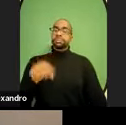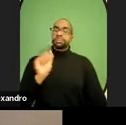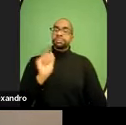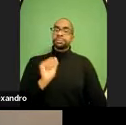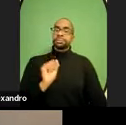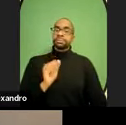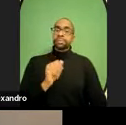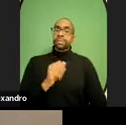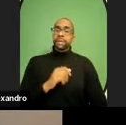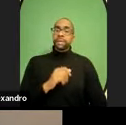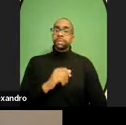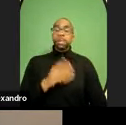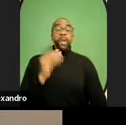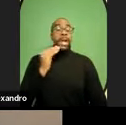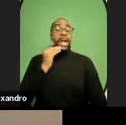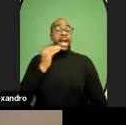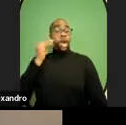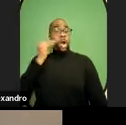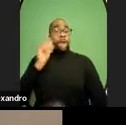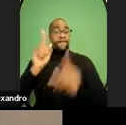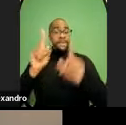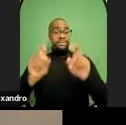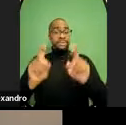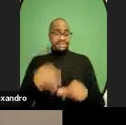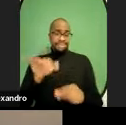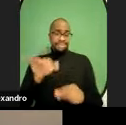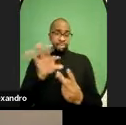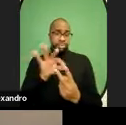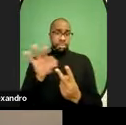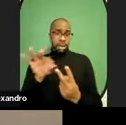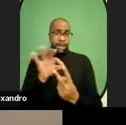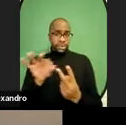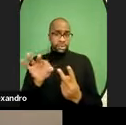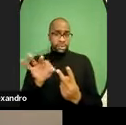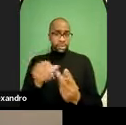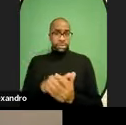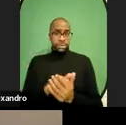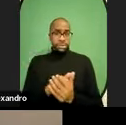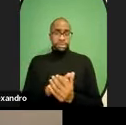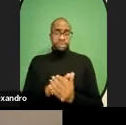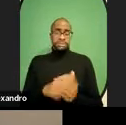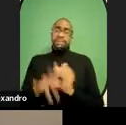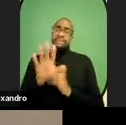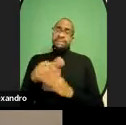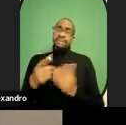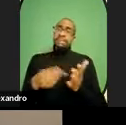I mean, certainly. you know you know at home testing is you know at home testing is an option.